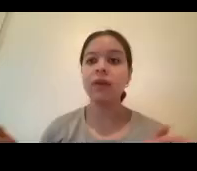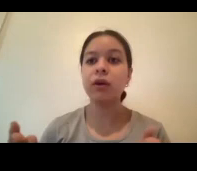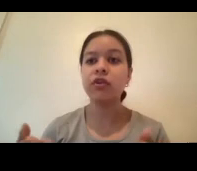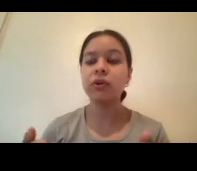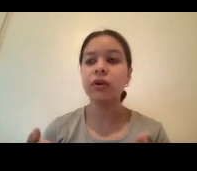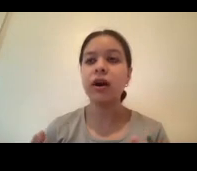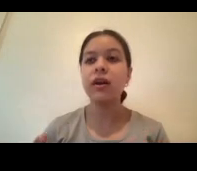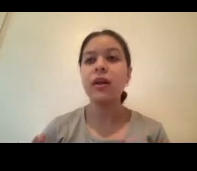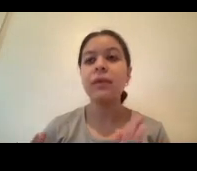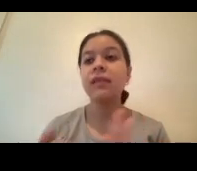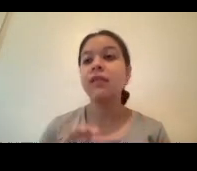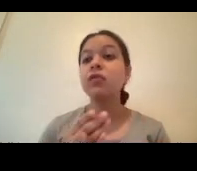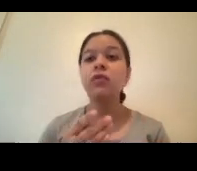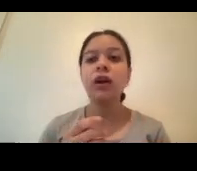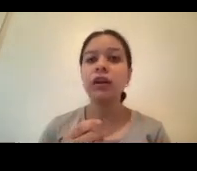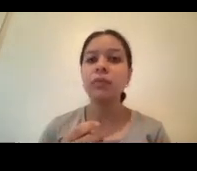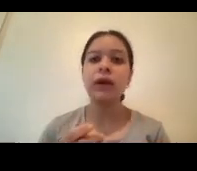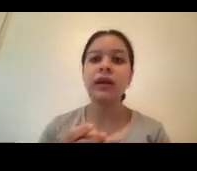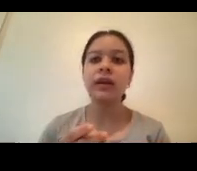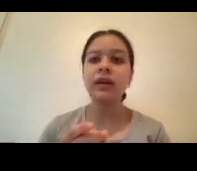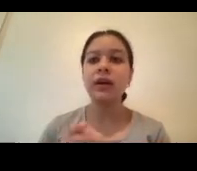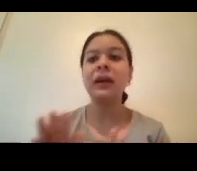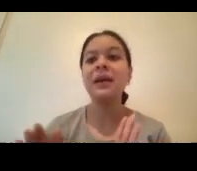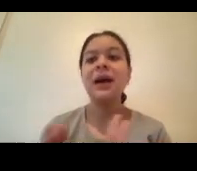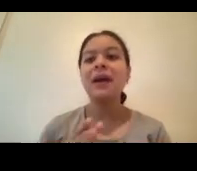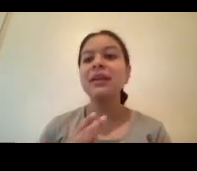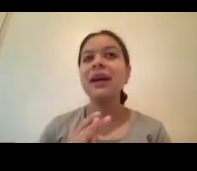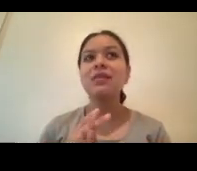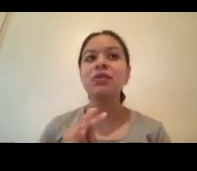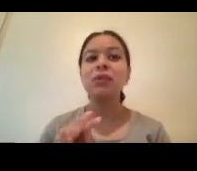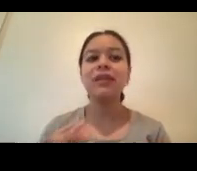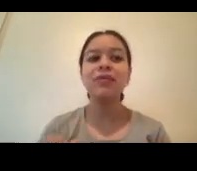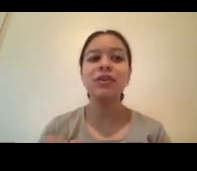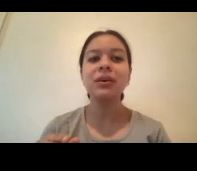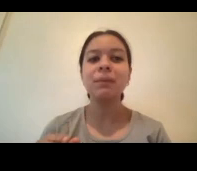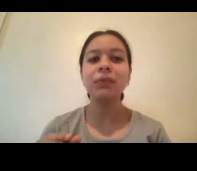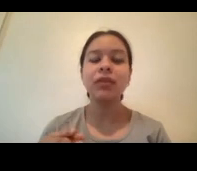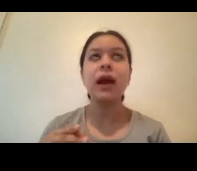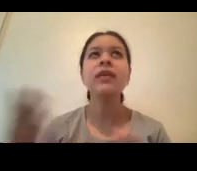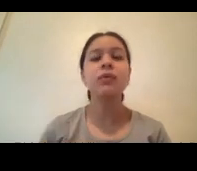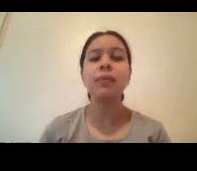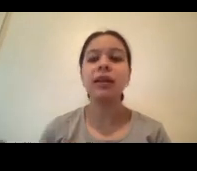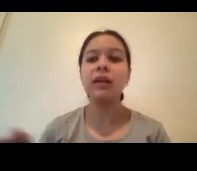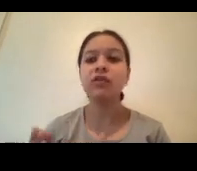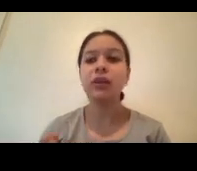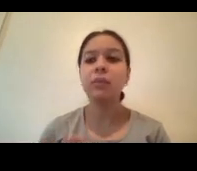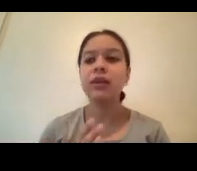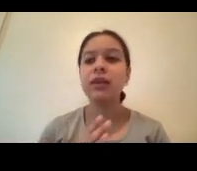if they want to do it or not is some students aren't going to be ready. You know, like I really had to push myself to through, I think, throughout my life to really be